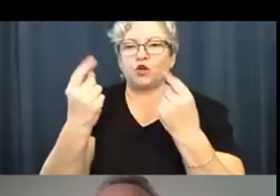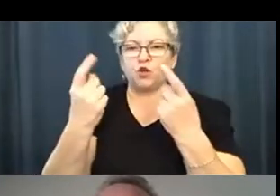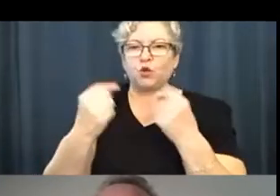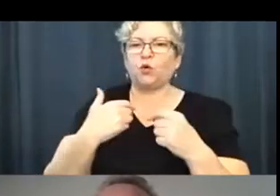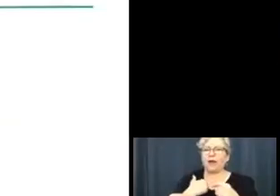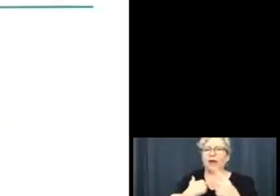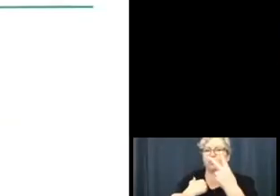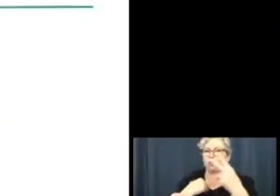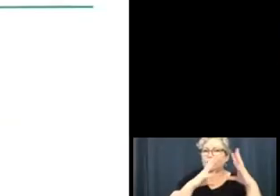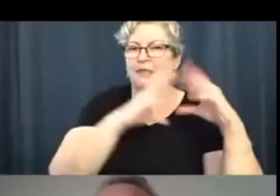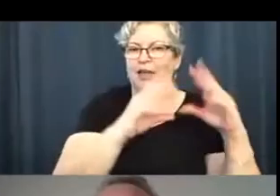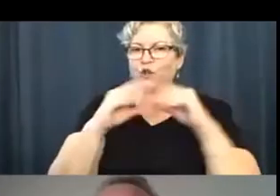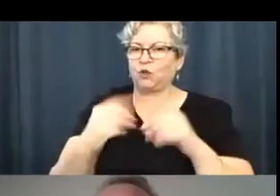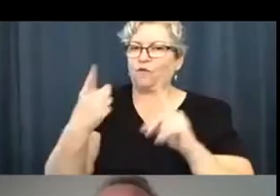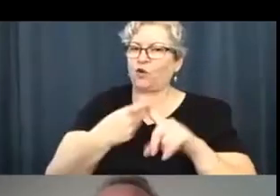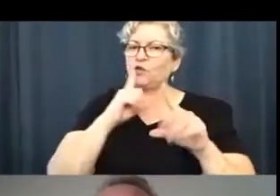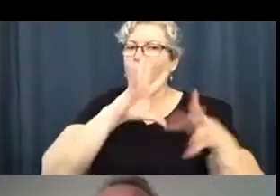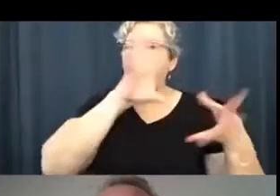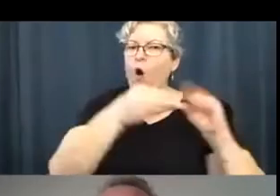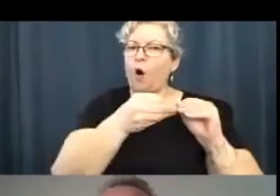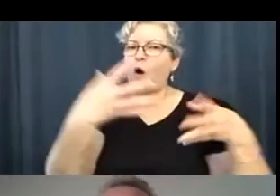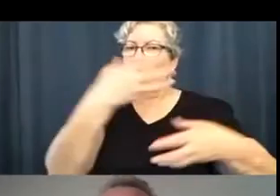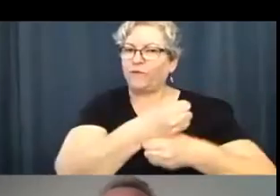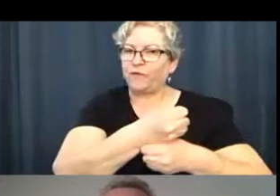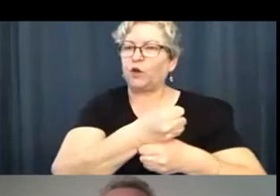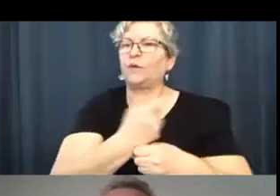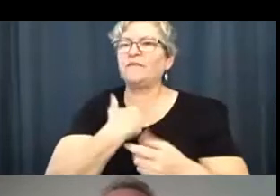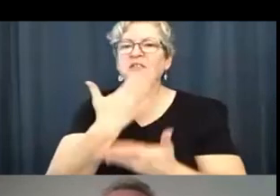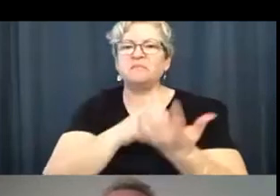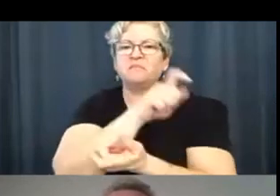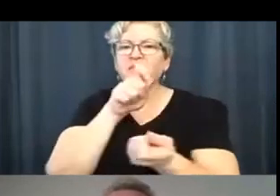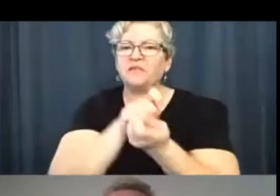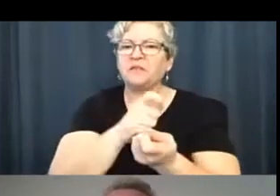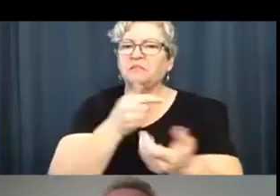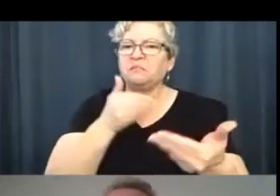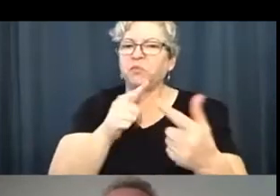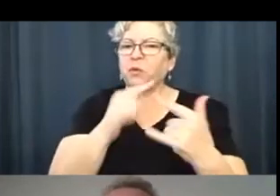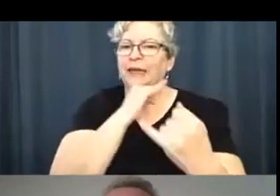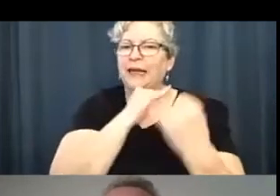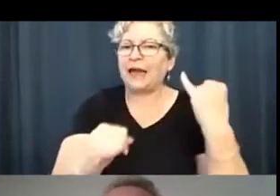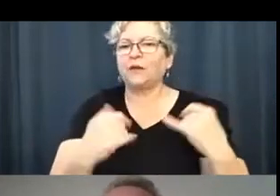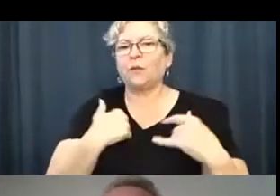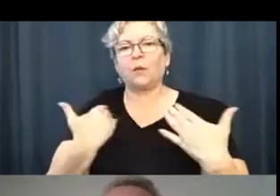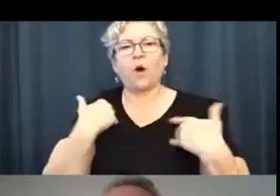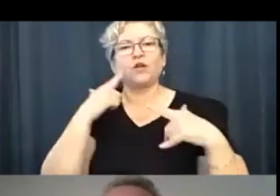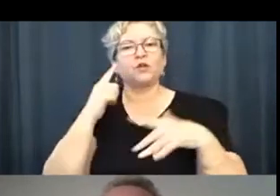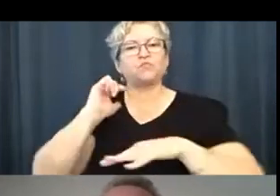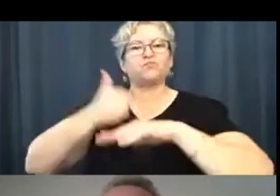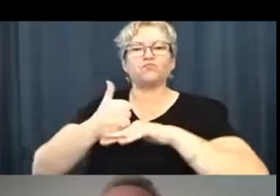introductory session, we'll get some specifics towards the end, but we wanna kinda level set about what accessibility is